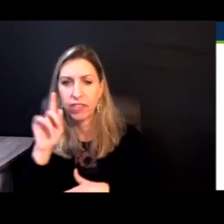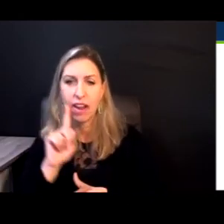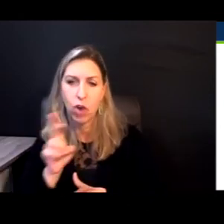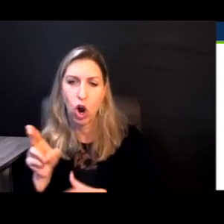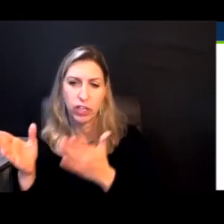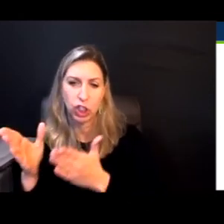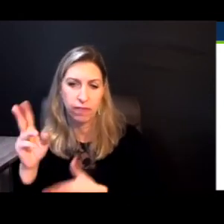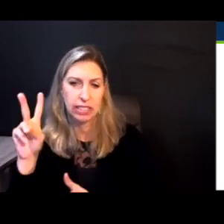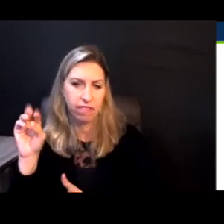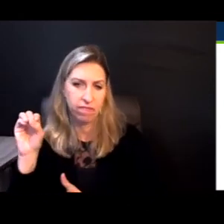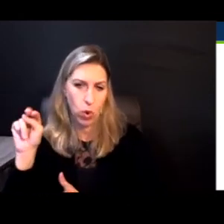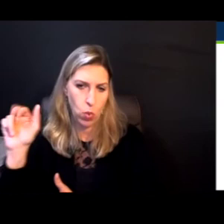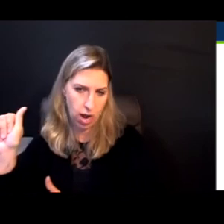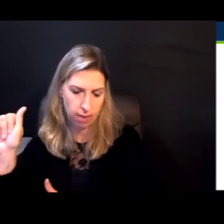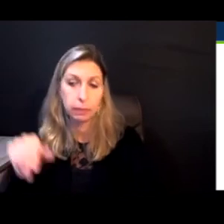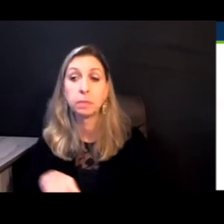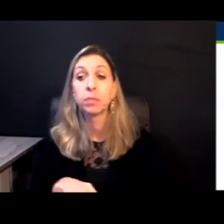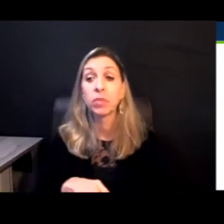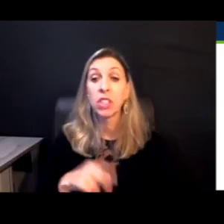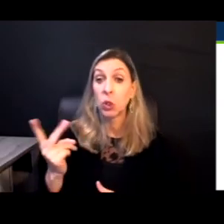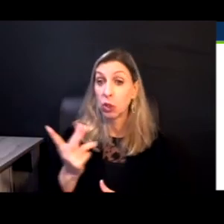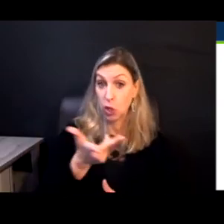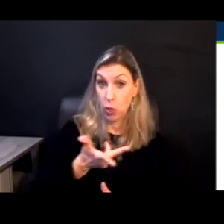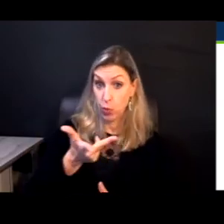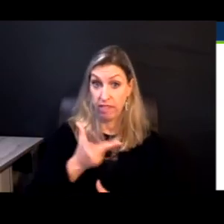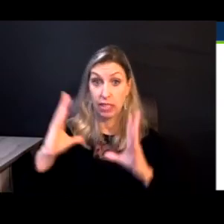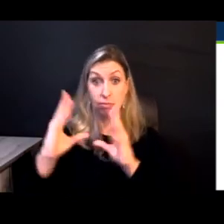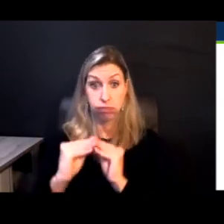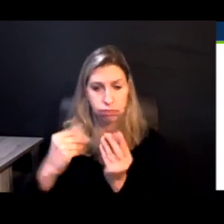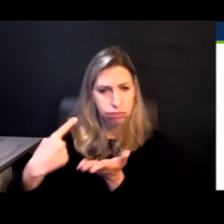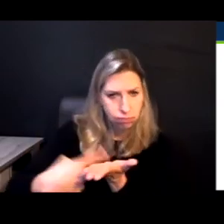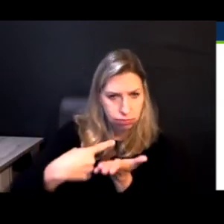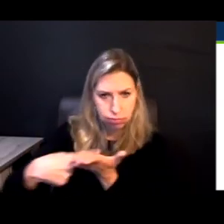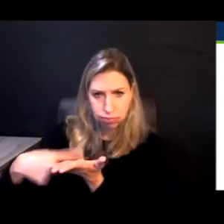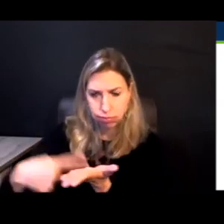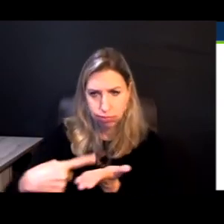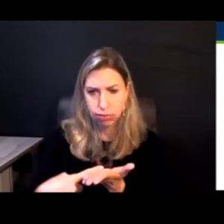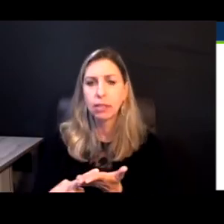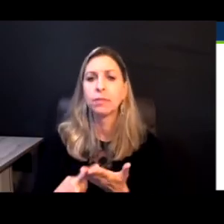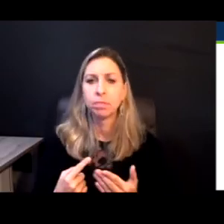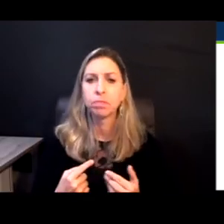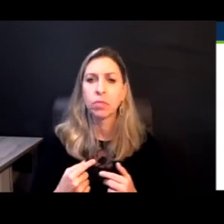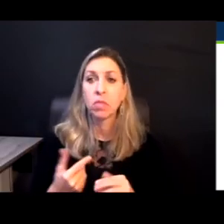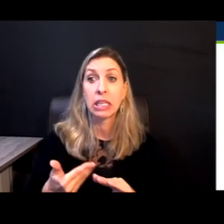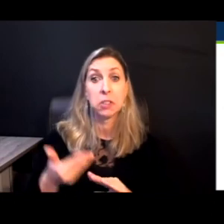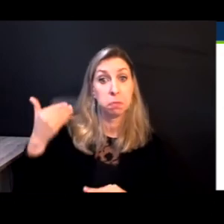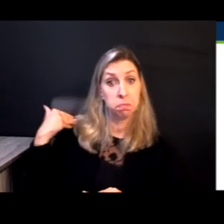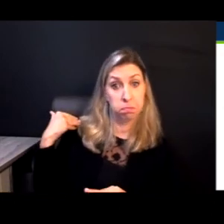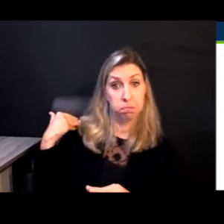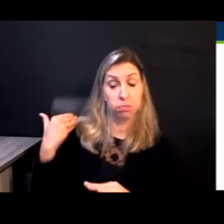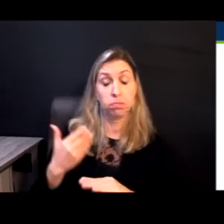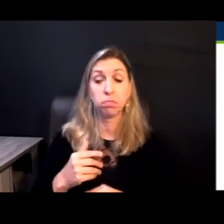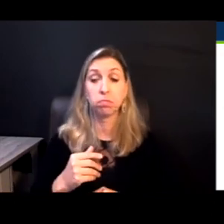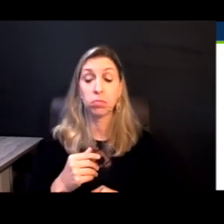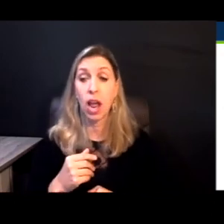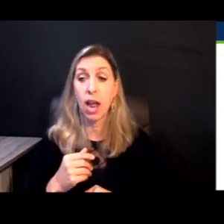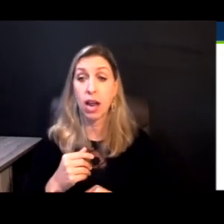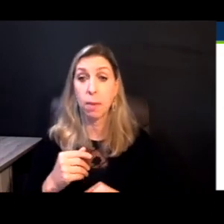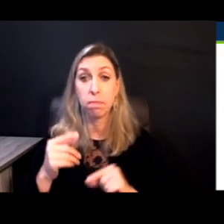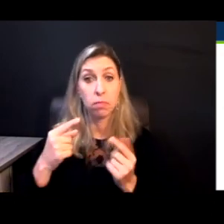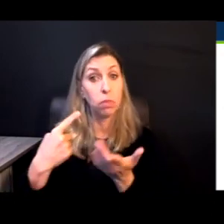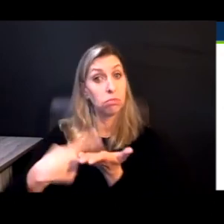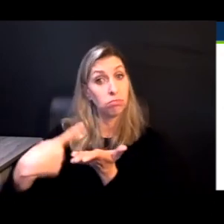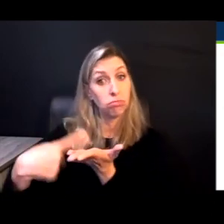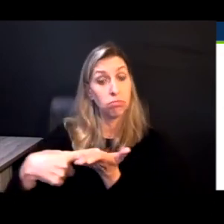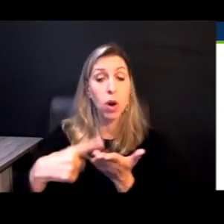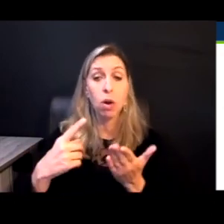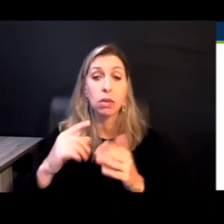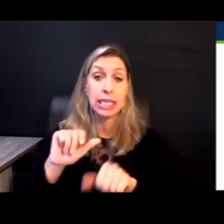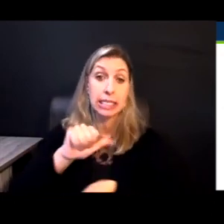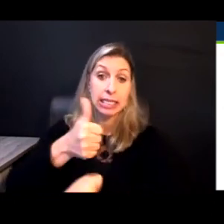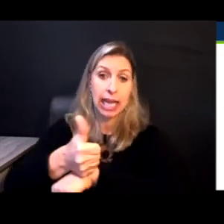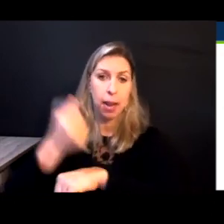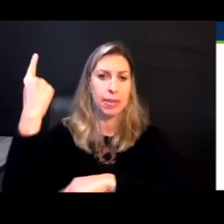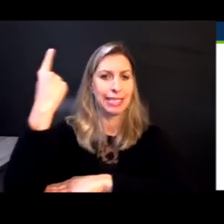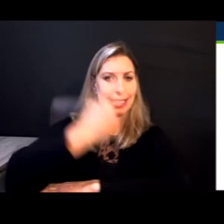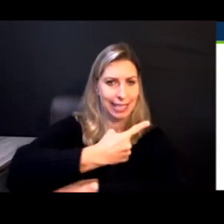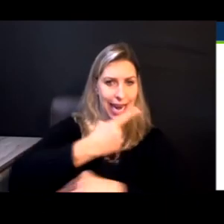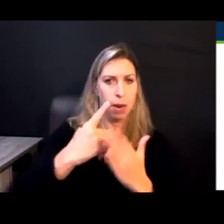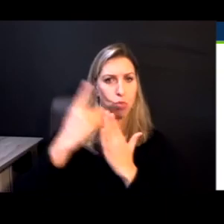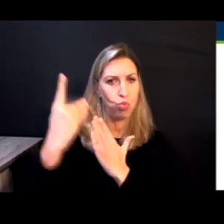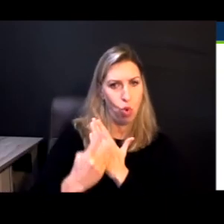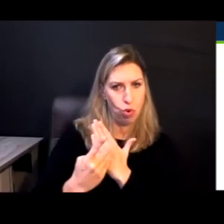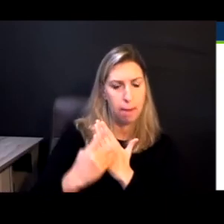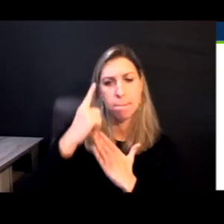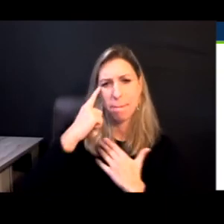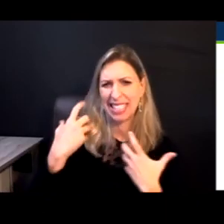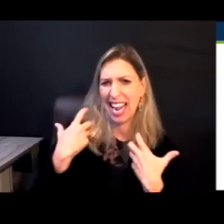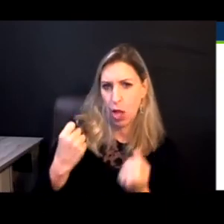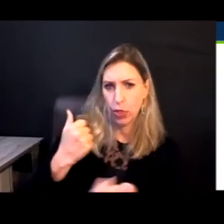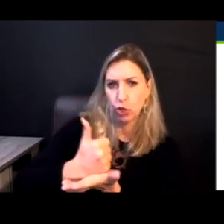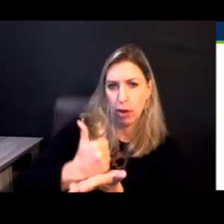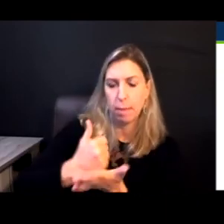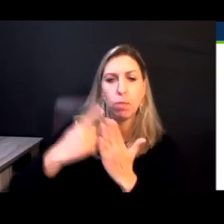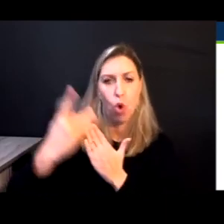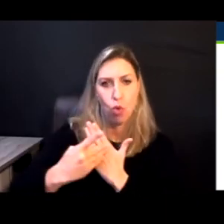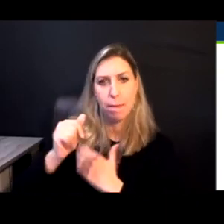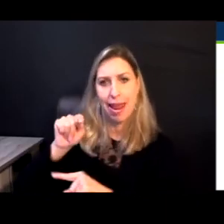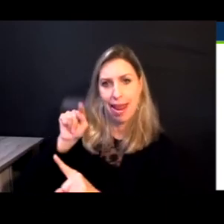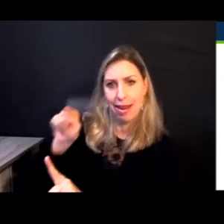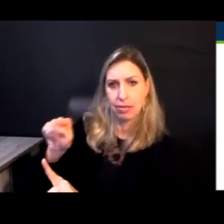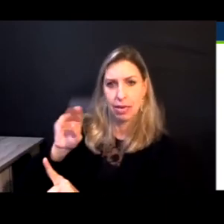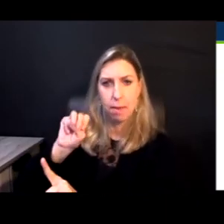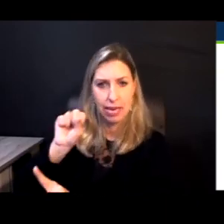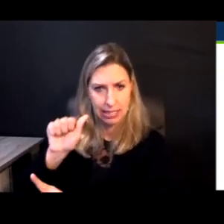and Terry Wilding, Superintendent of Minnesota State Academies, to discuss the plans for